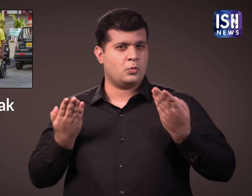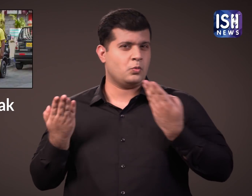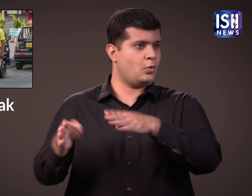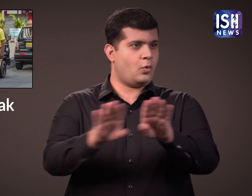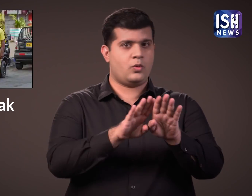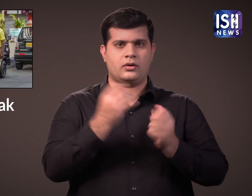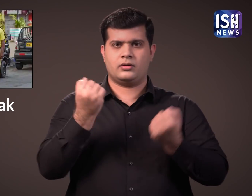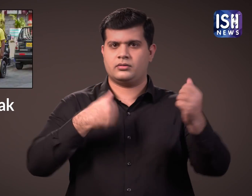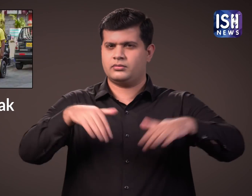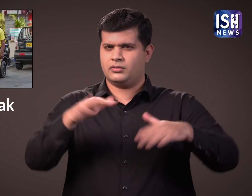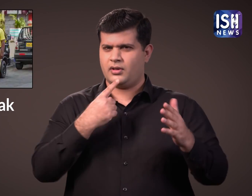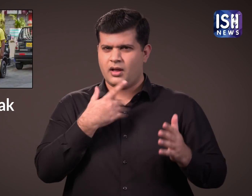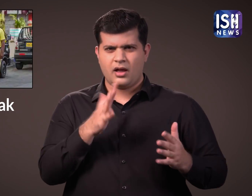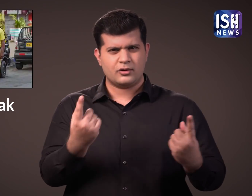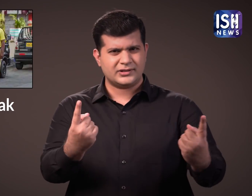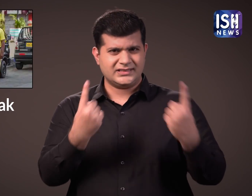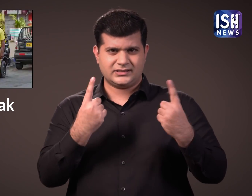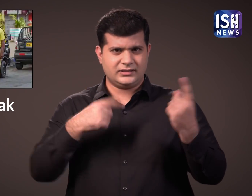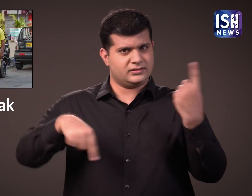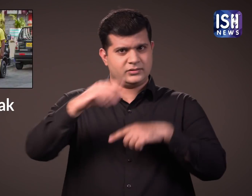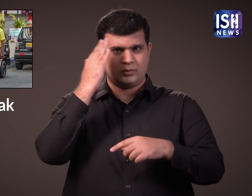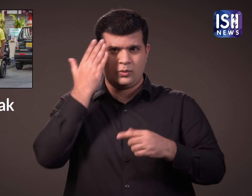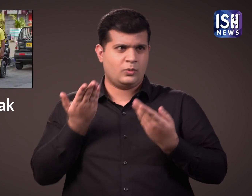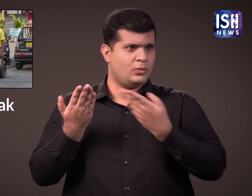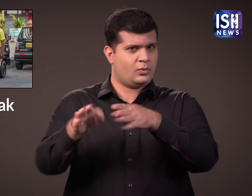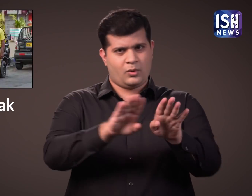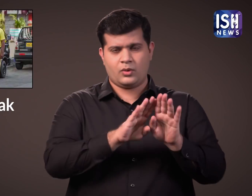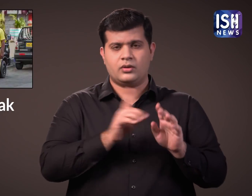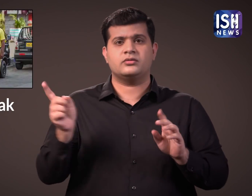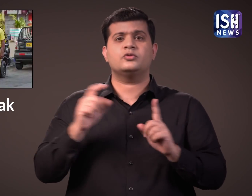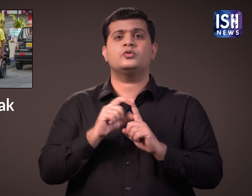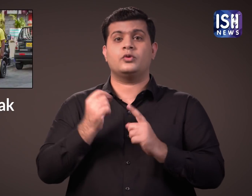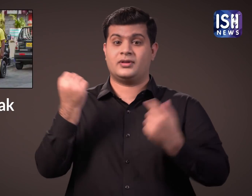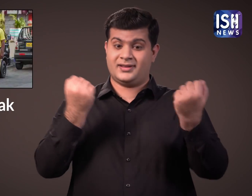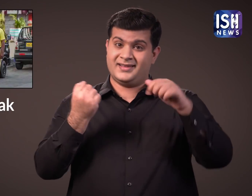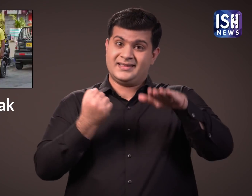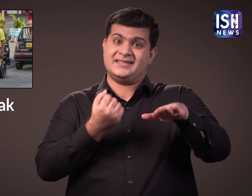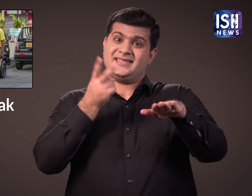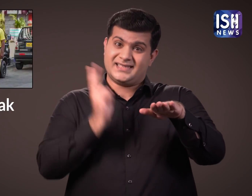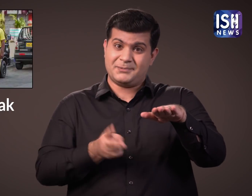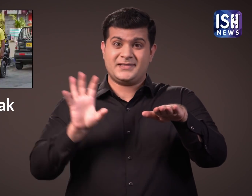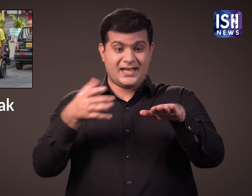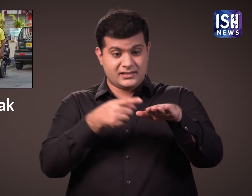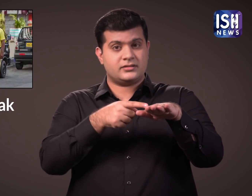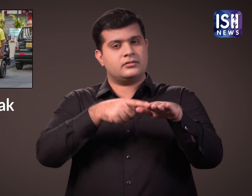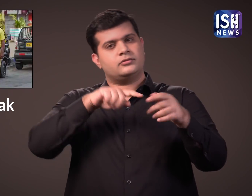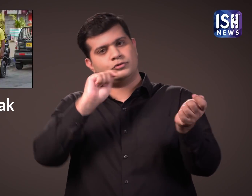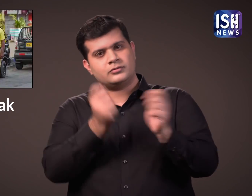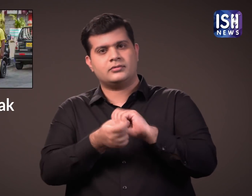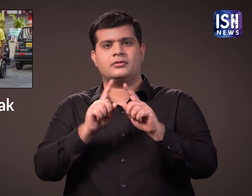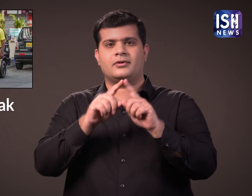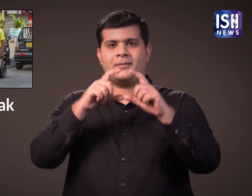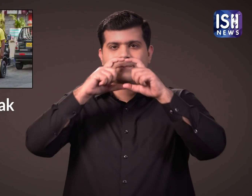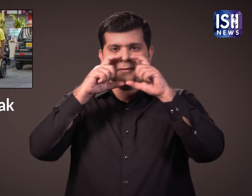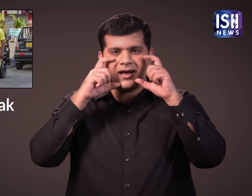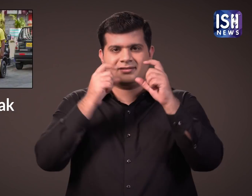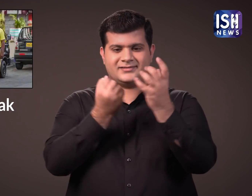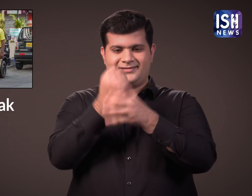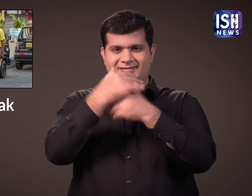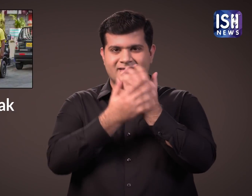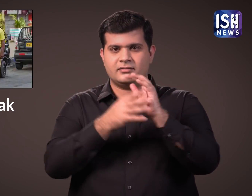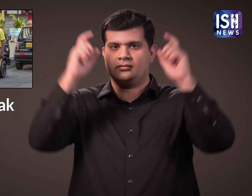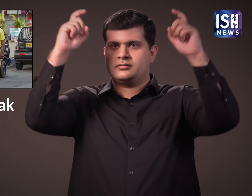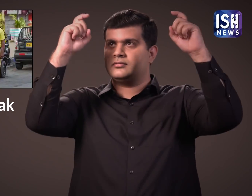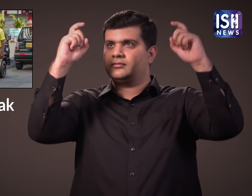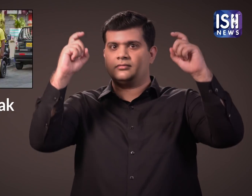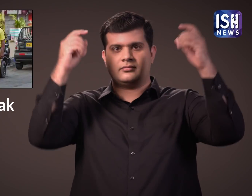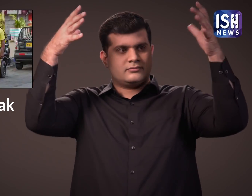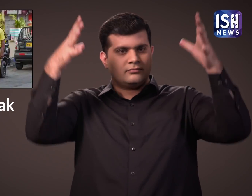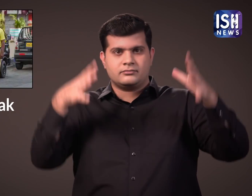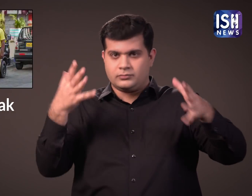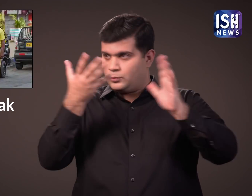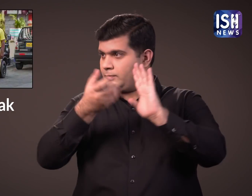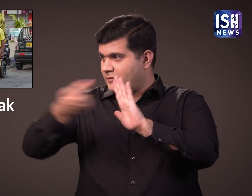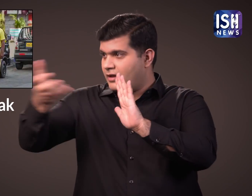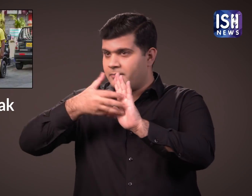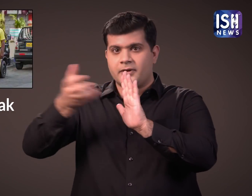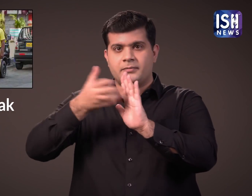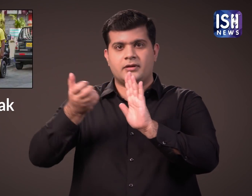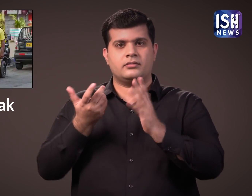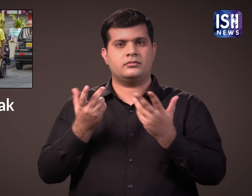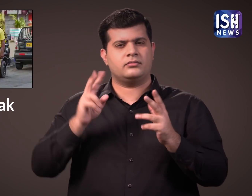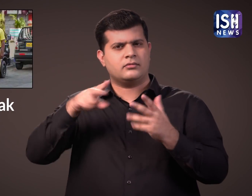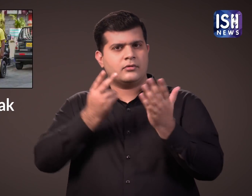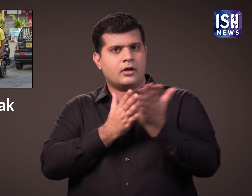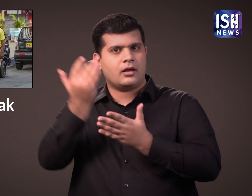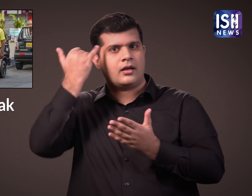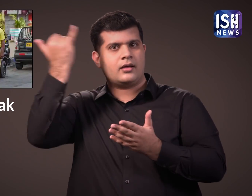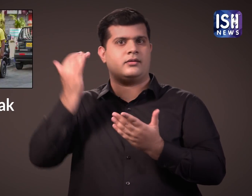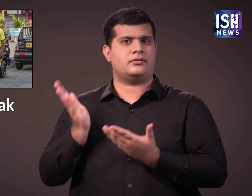Due to lack of work during the lockdown, he converted his taxi into a makeshift shop to sell masks, gloves etc.